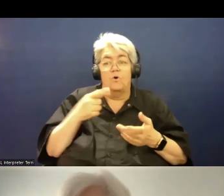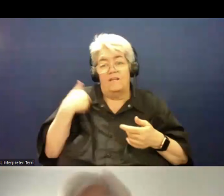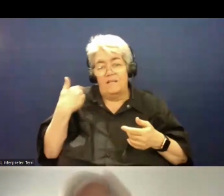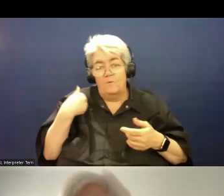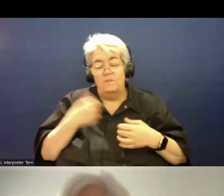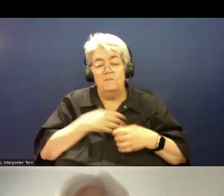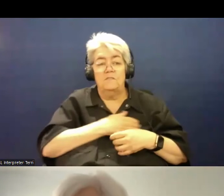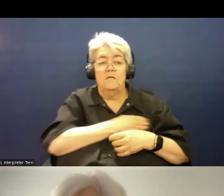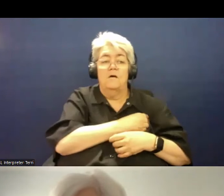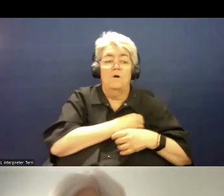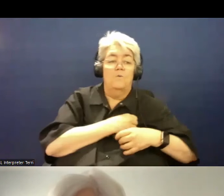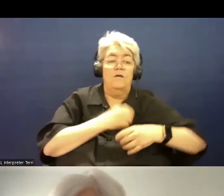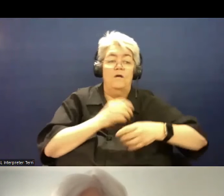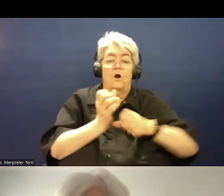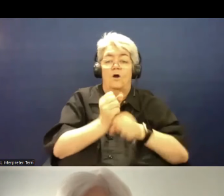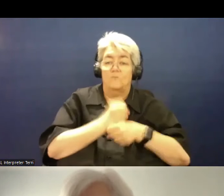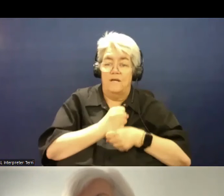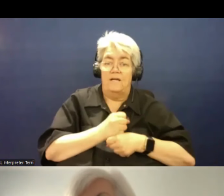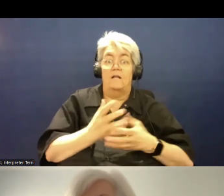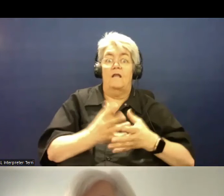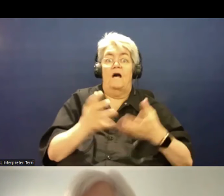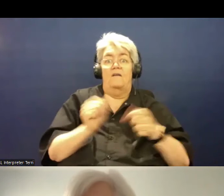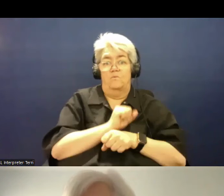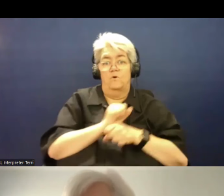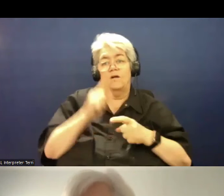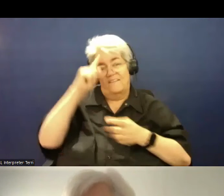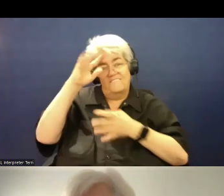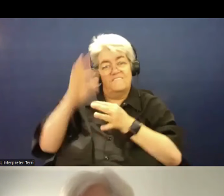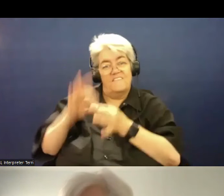THE FAITH BASED ORGANIZATIONS AND THINKING THAT IF WE CAN MOVE THE